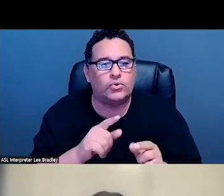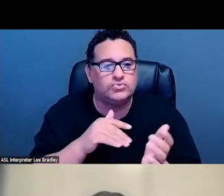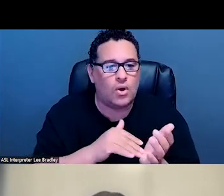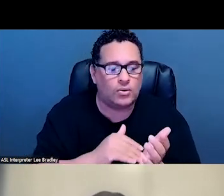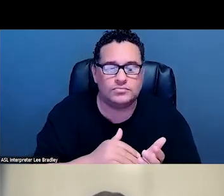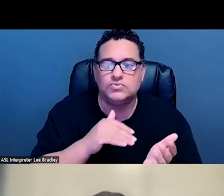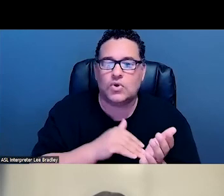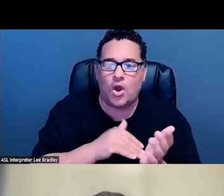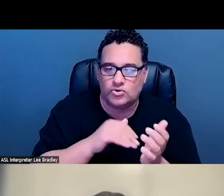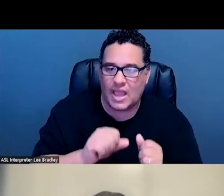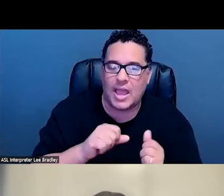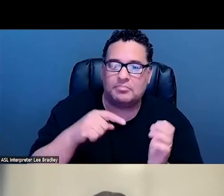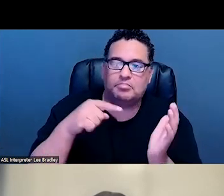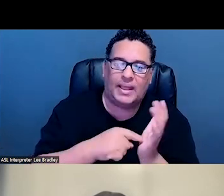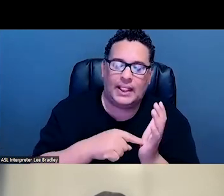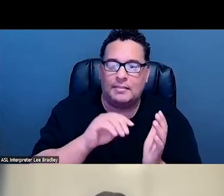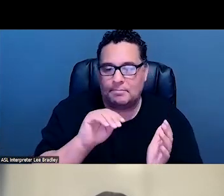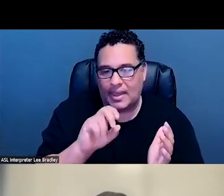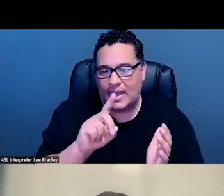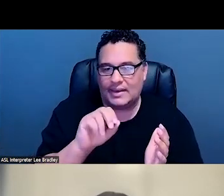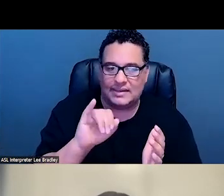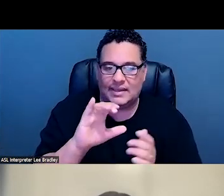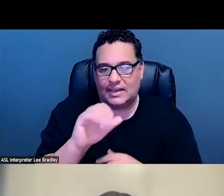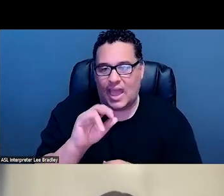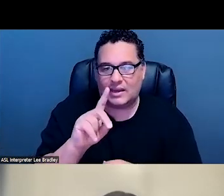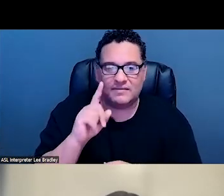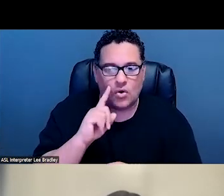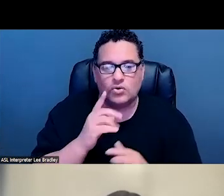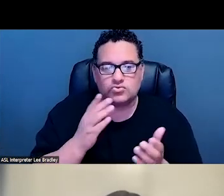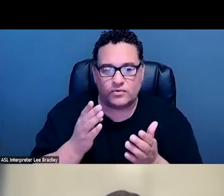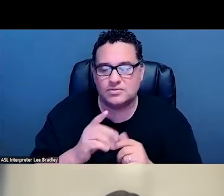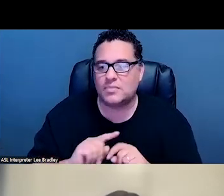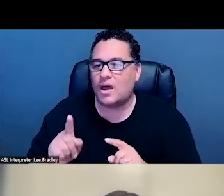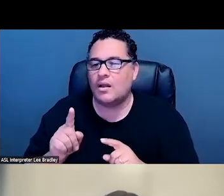CAN, BILL MEDICAID FOR THE SERVICES. WHEN WE ARE TALKING SORT OF, A COMMON GOOD. RIGHT. A CALL